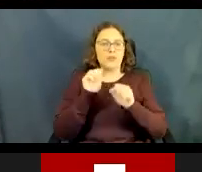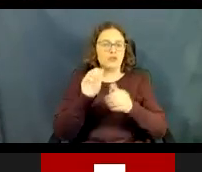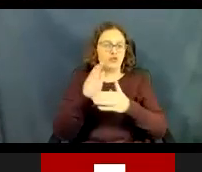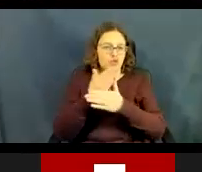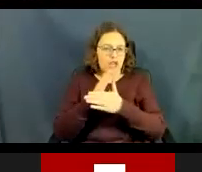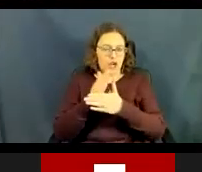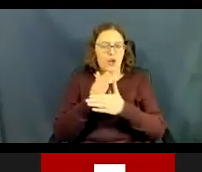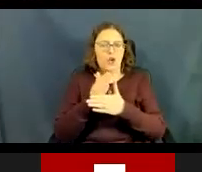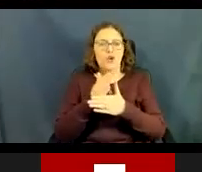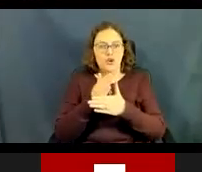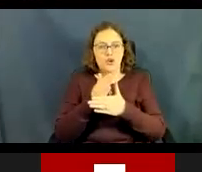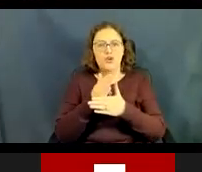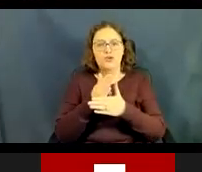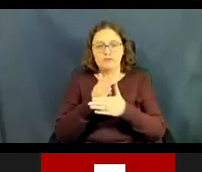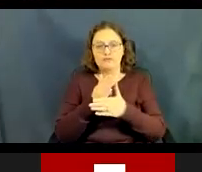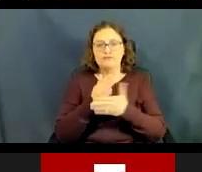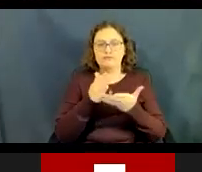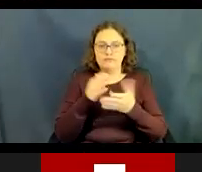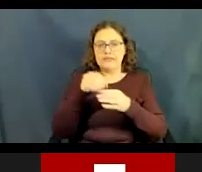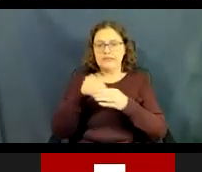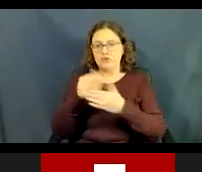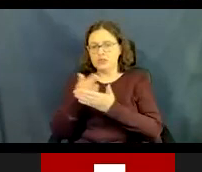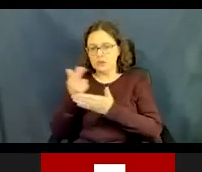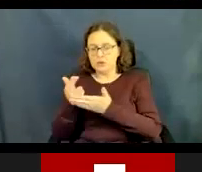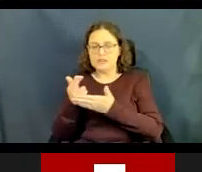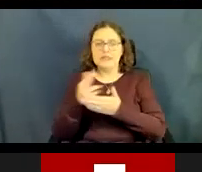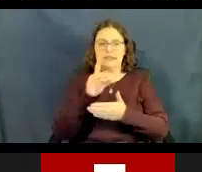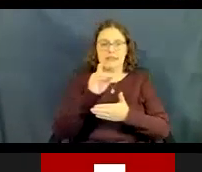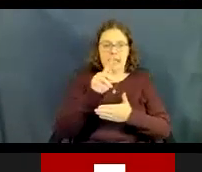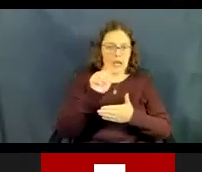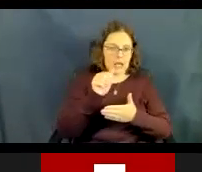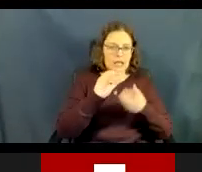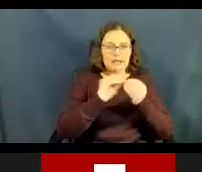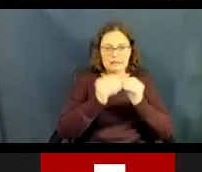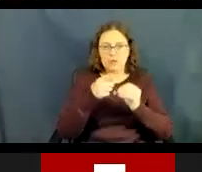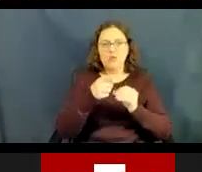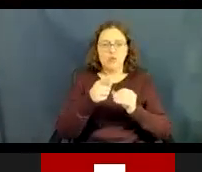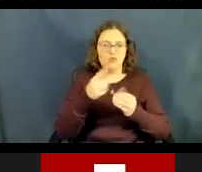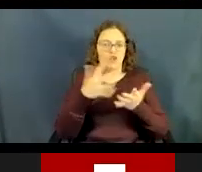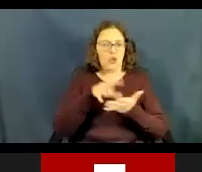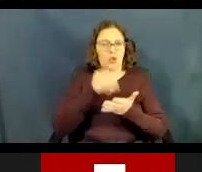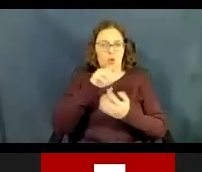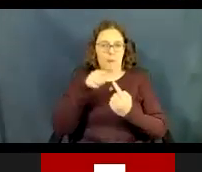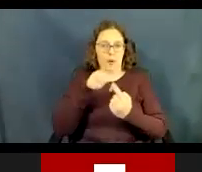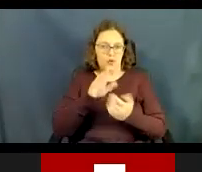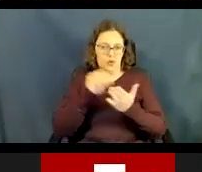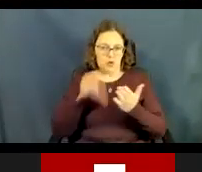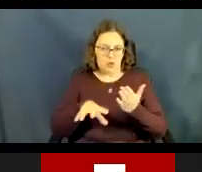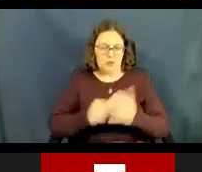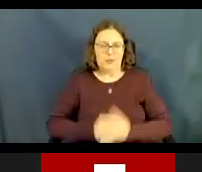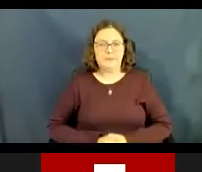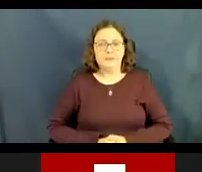in resources and data you are sharing you learn about your students.